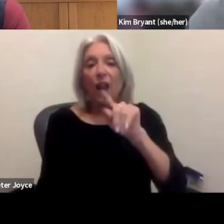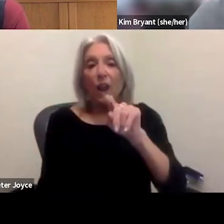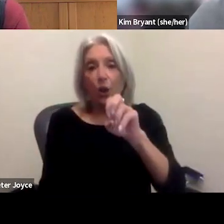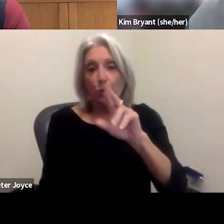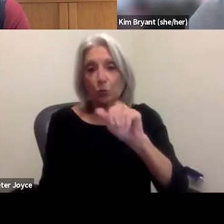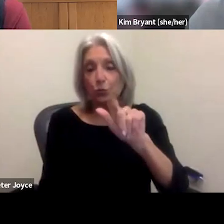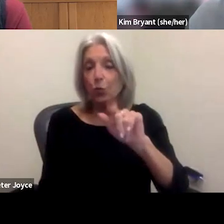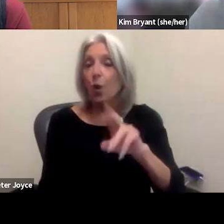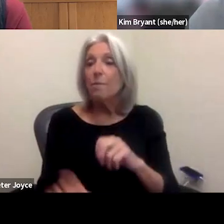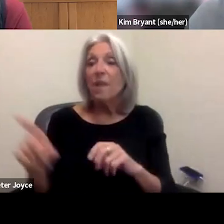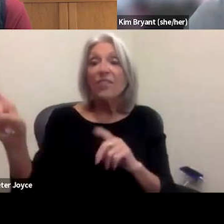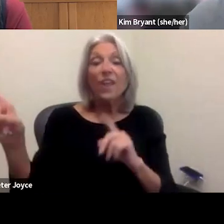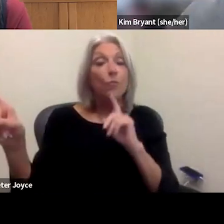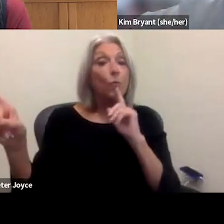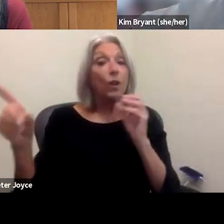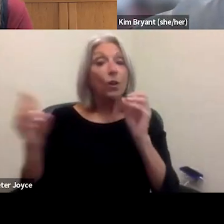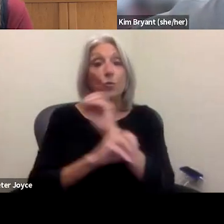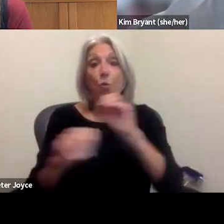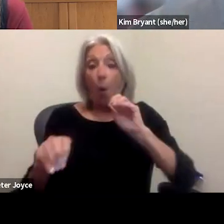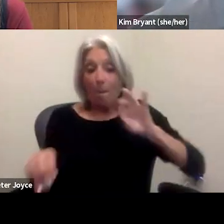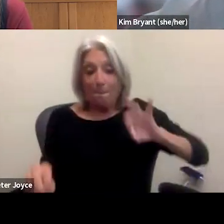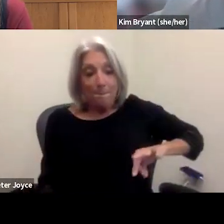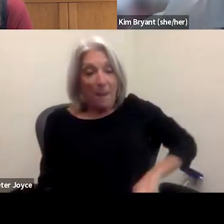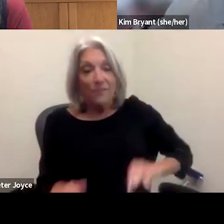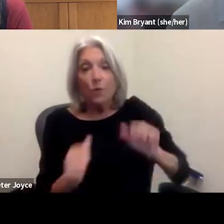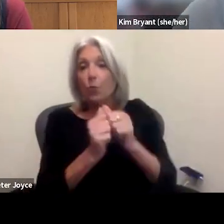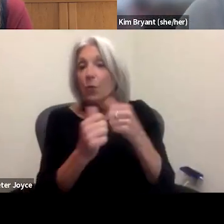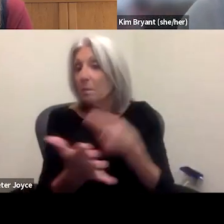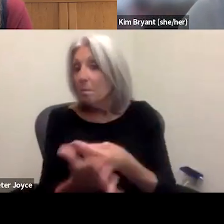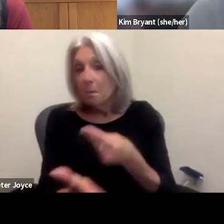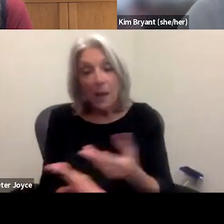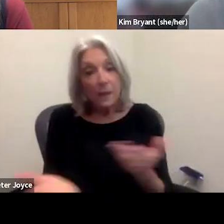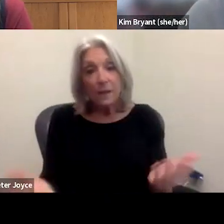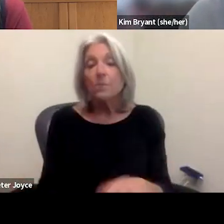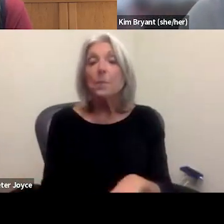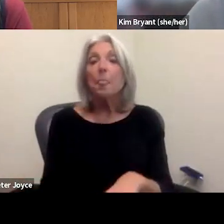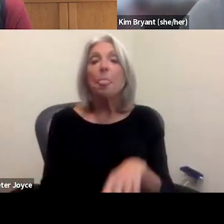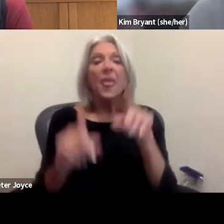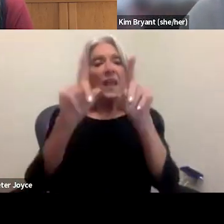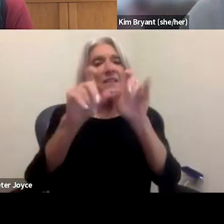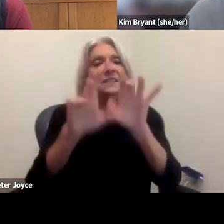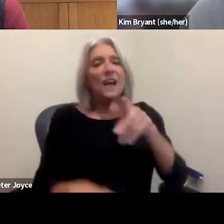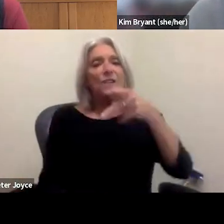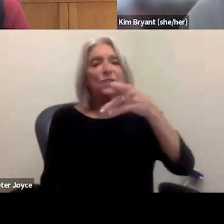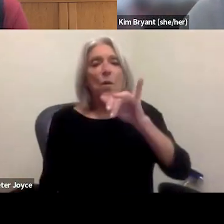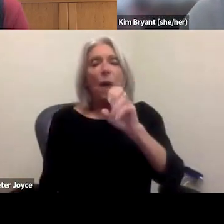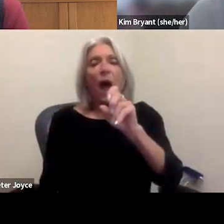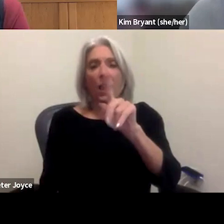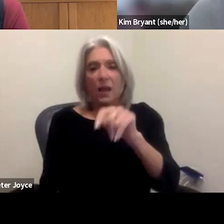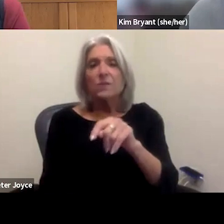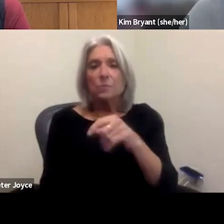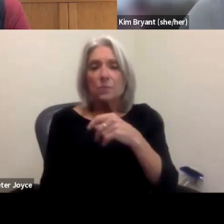benefit to the degree that we would expect. Test pilots are people-- and I see this, of course, in the amputee world a lot